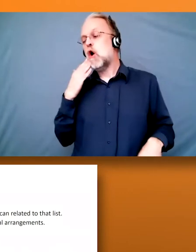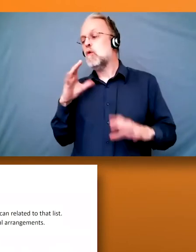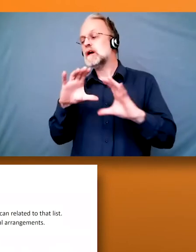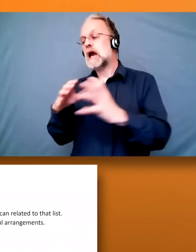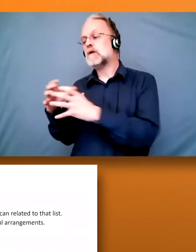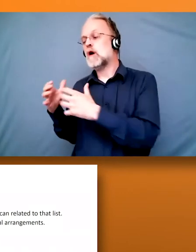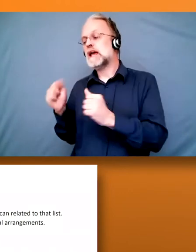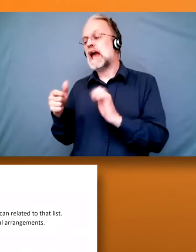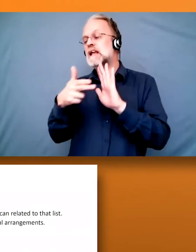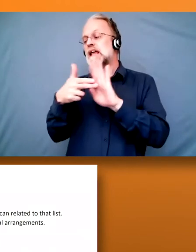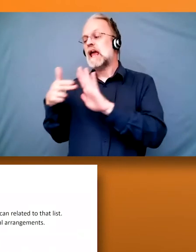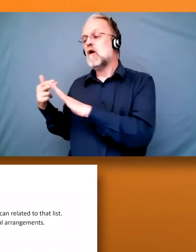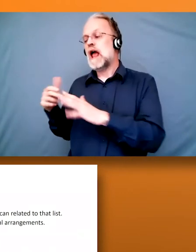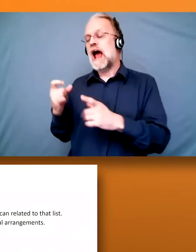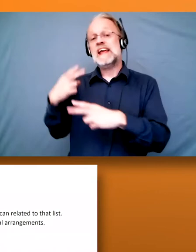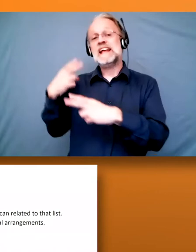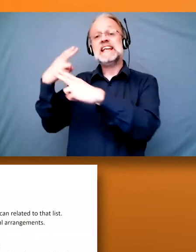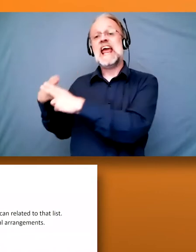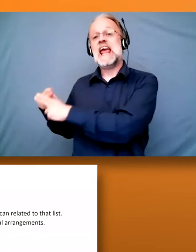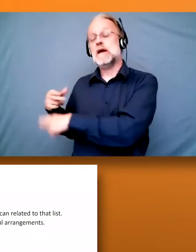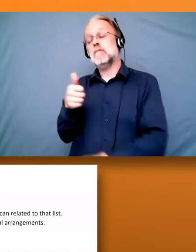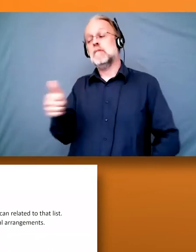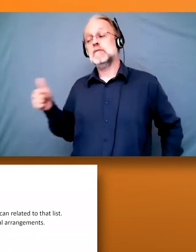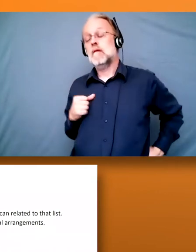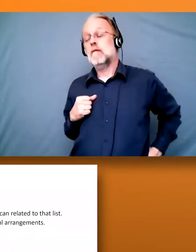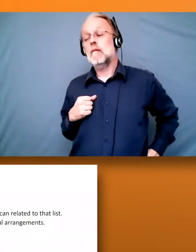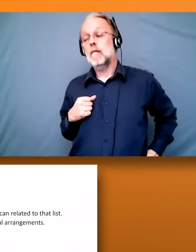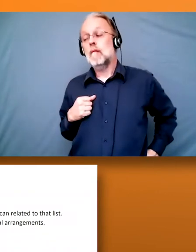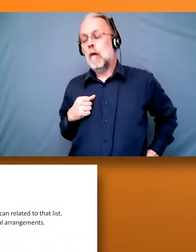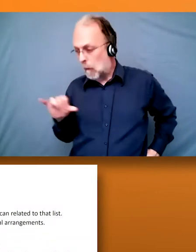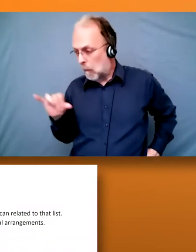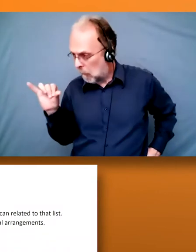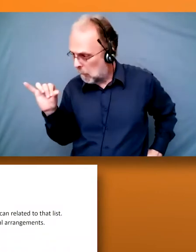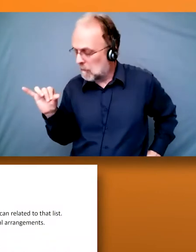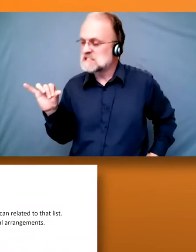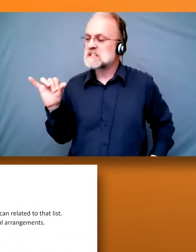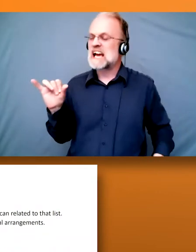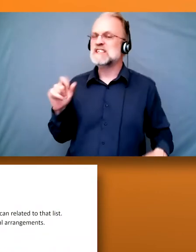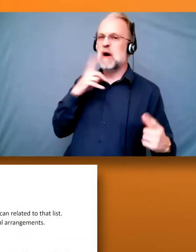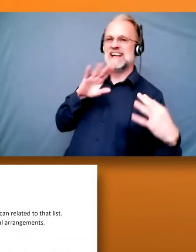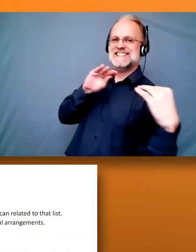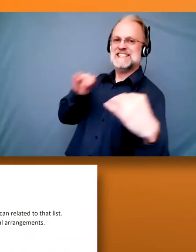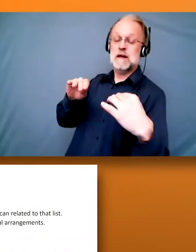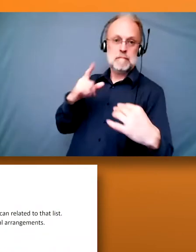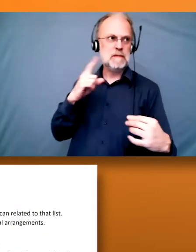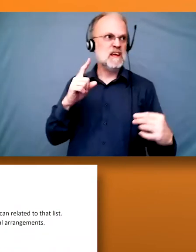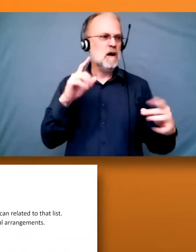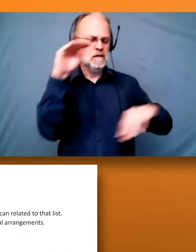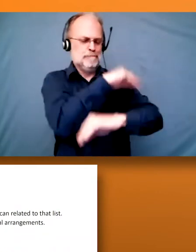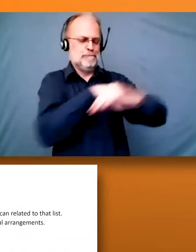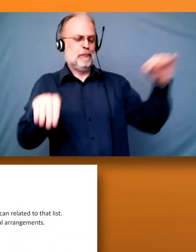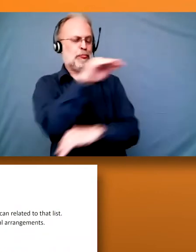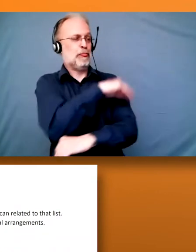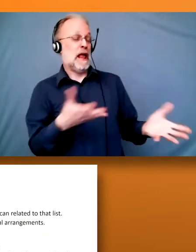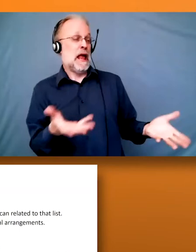about the words and how they're categorizing in their head. So they could be putting them together in a completely unorganized fashion